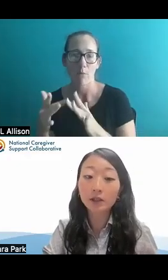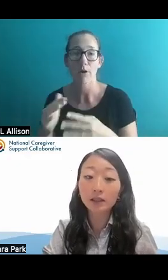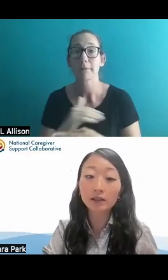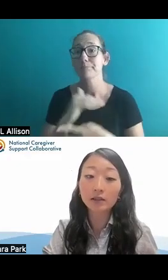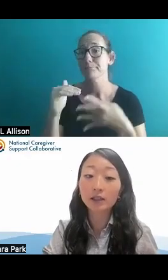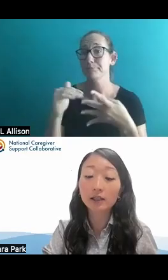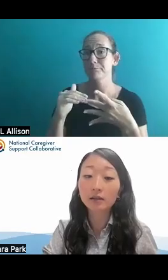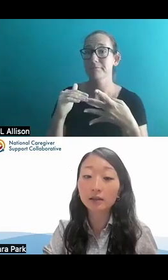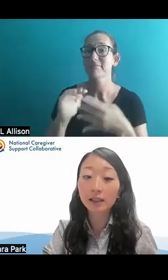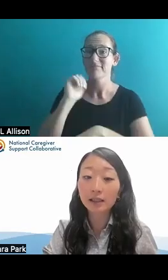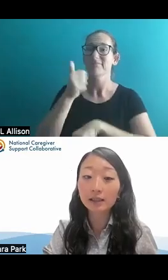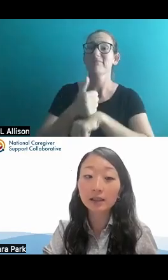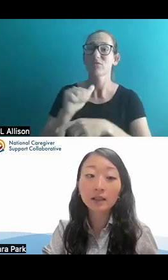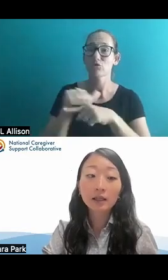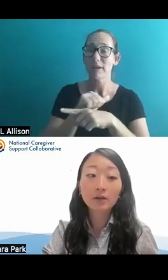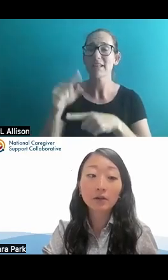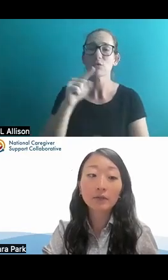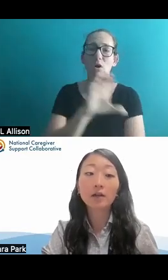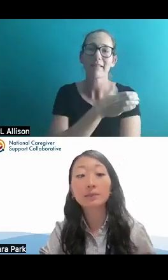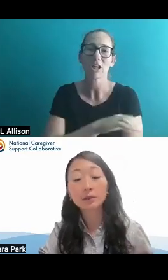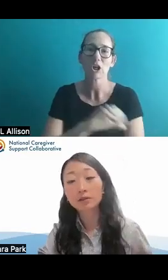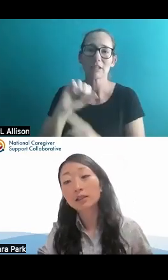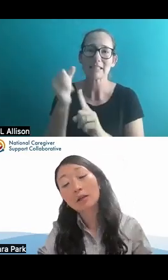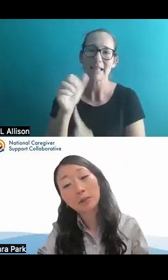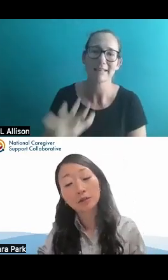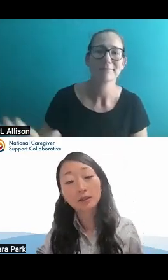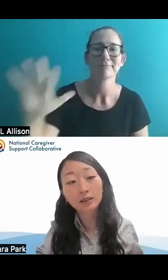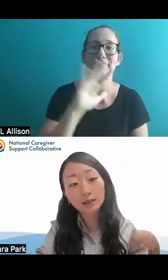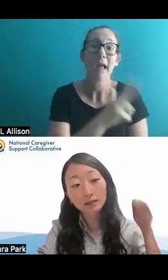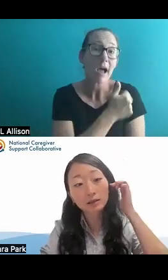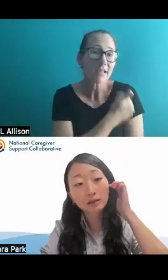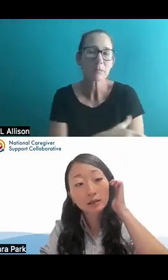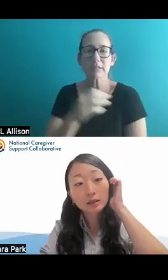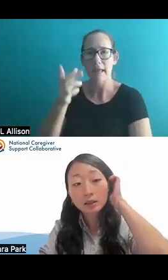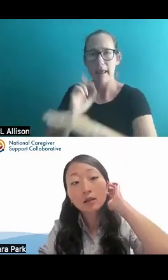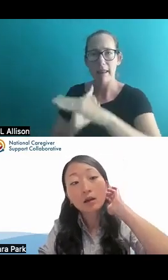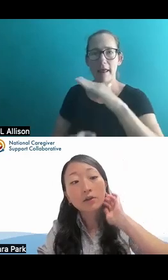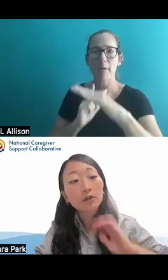trainings across clinical settings, including for hospitals and outpatient clinics. Our third